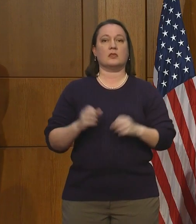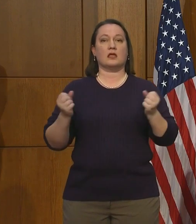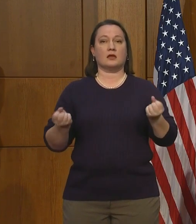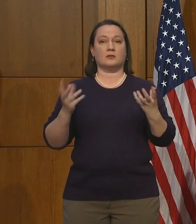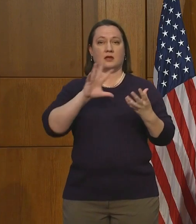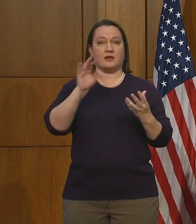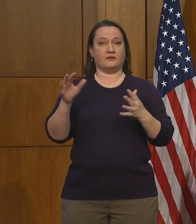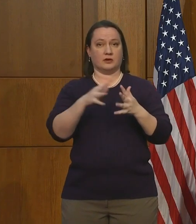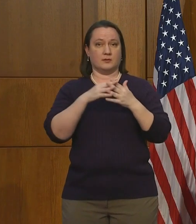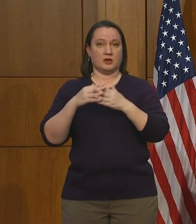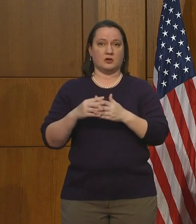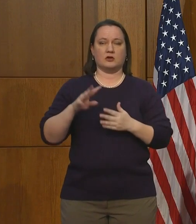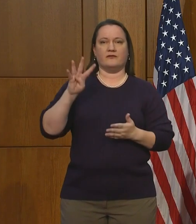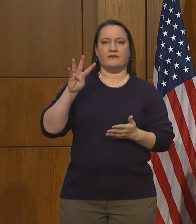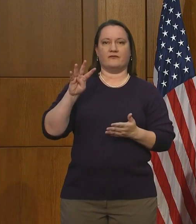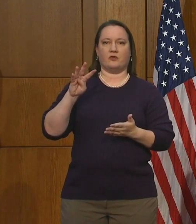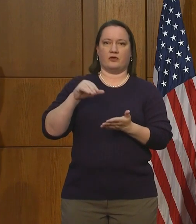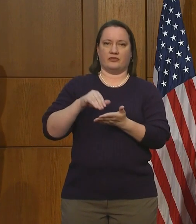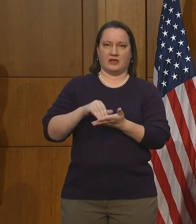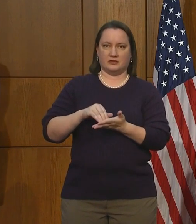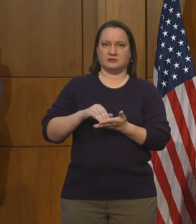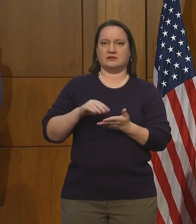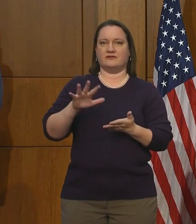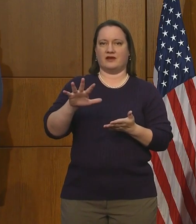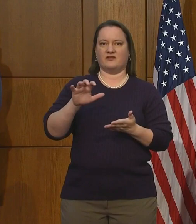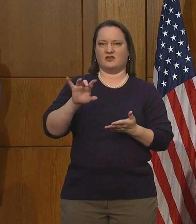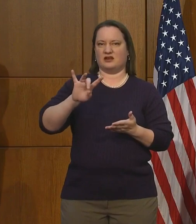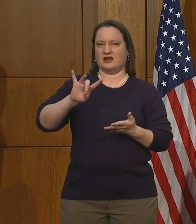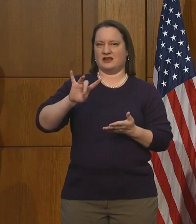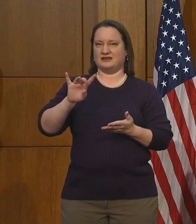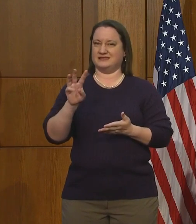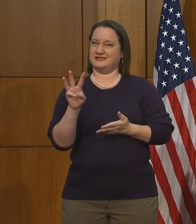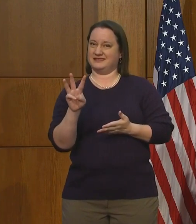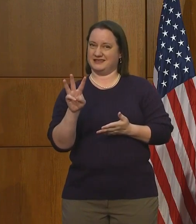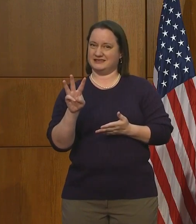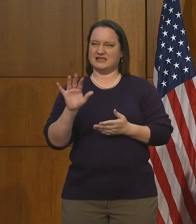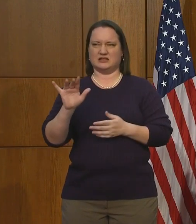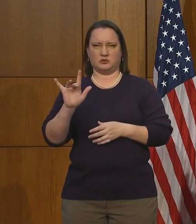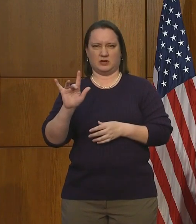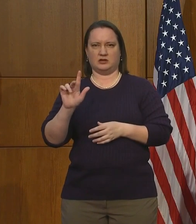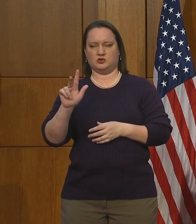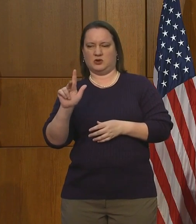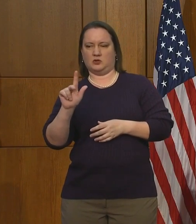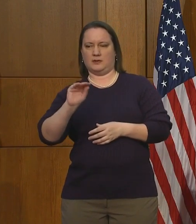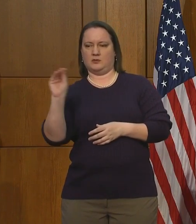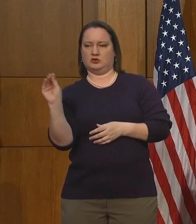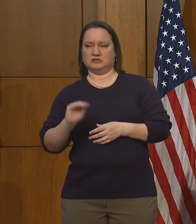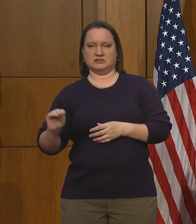PERIOD- CASES AMONG AFRICAN